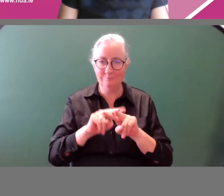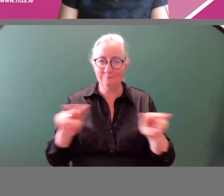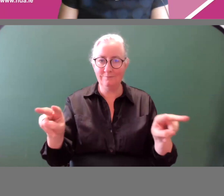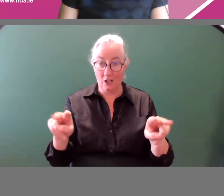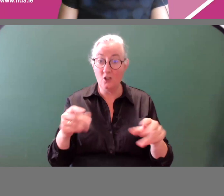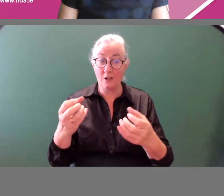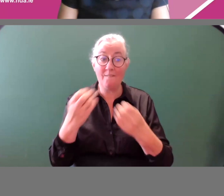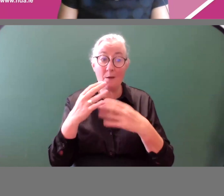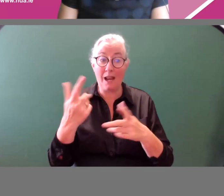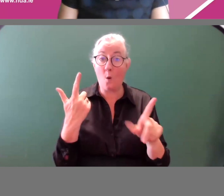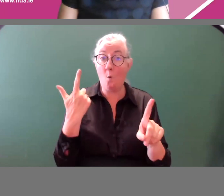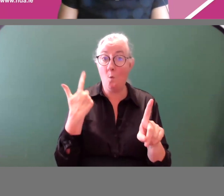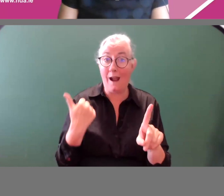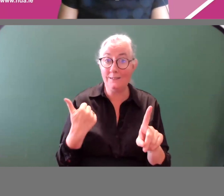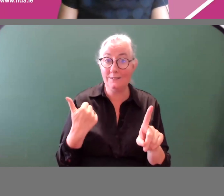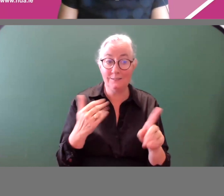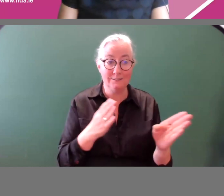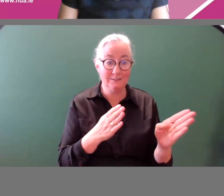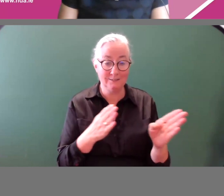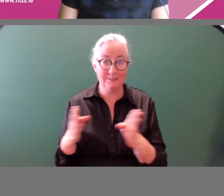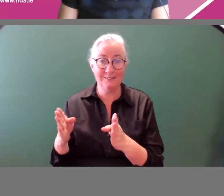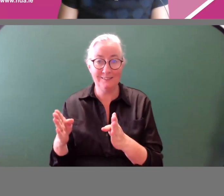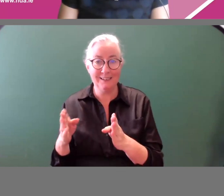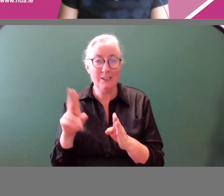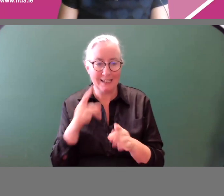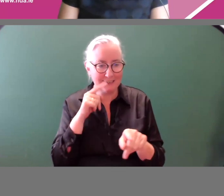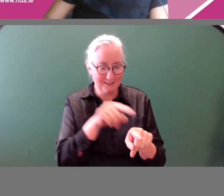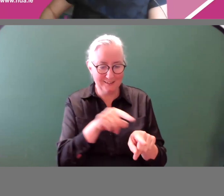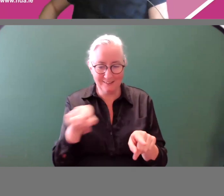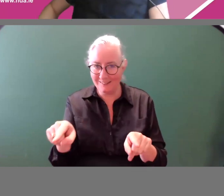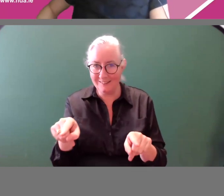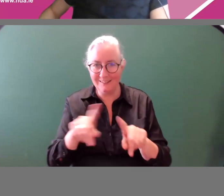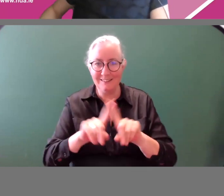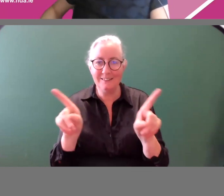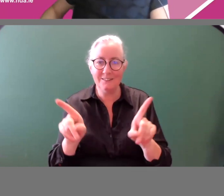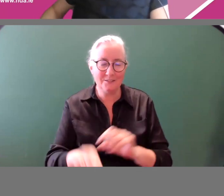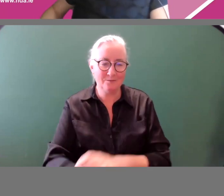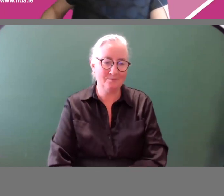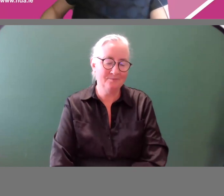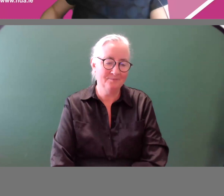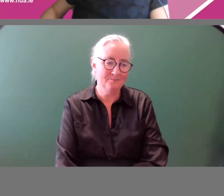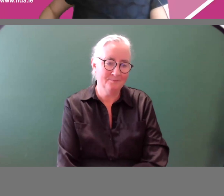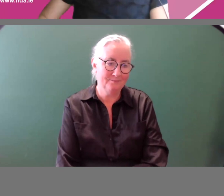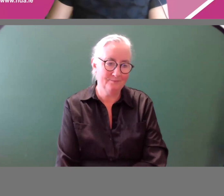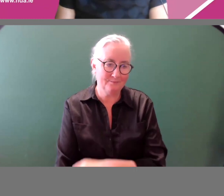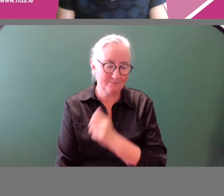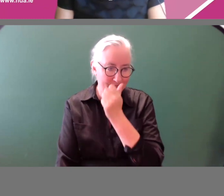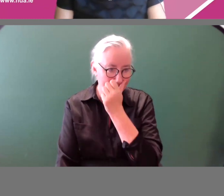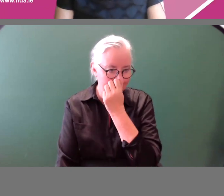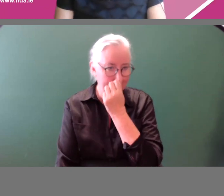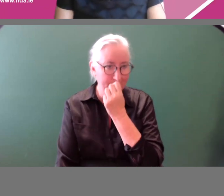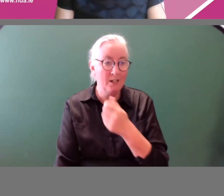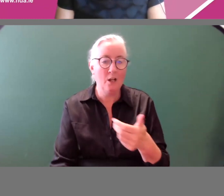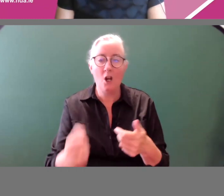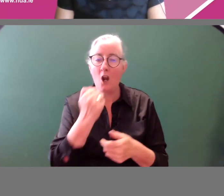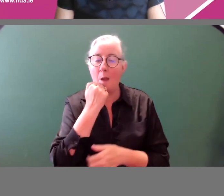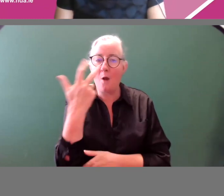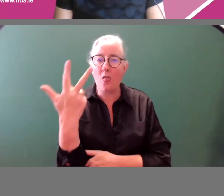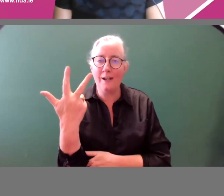white tile with his cane in using the circulation routes. Principle three is simple and intuitive